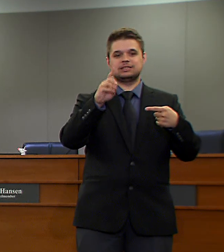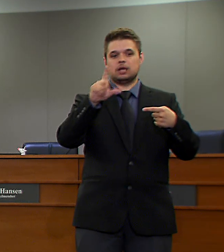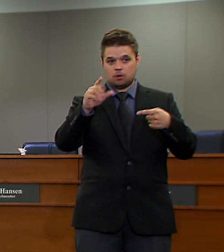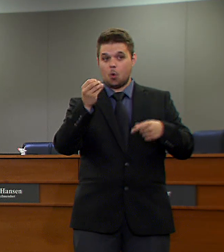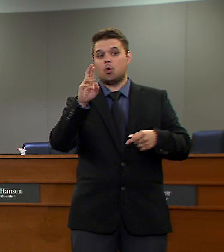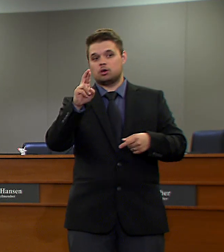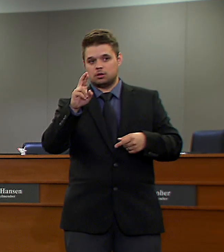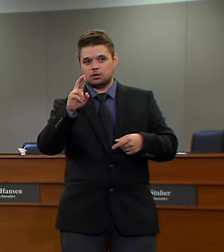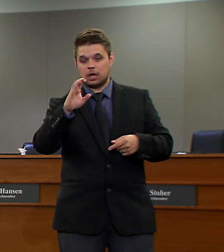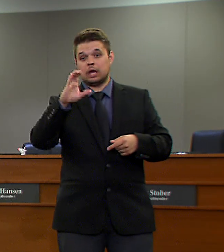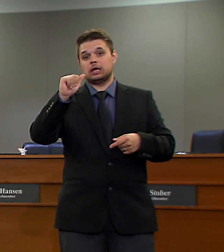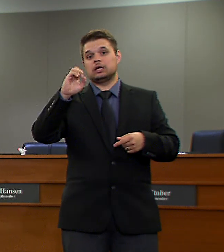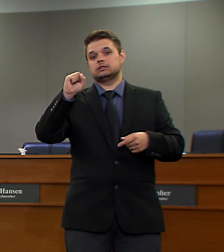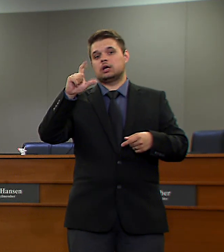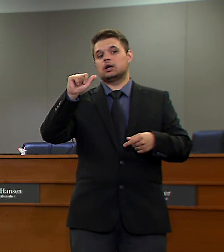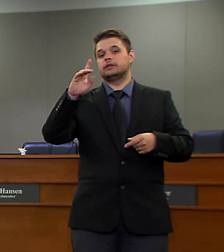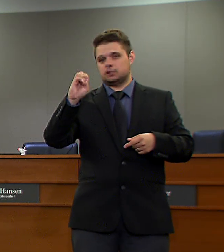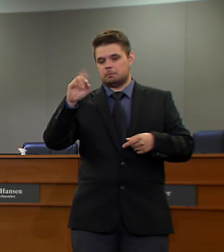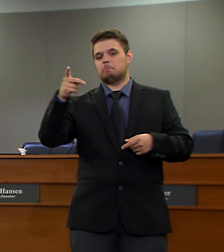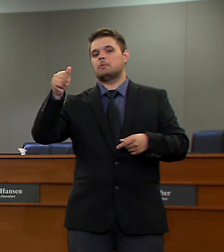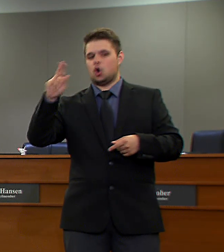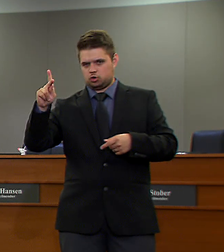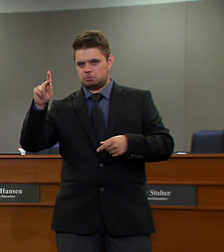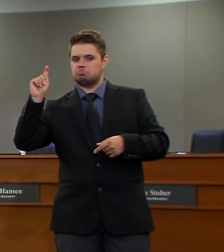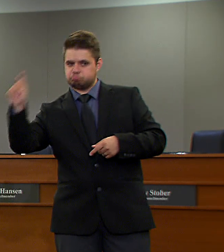Providence Family Medicine in Battleground.